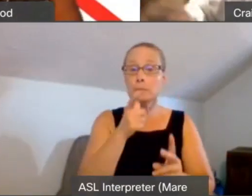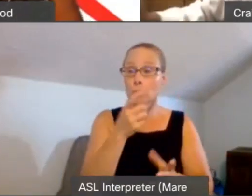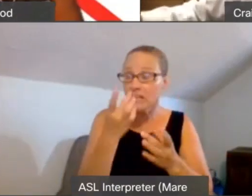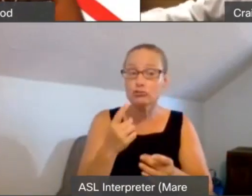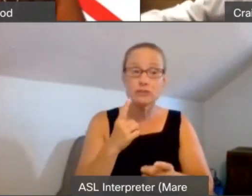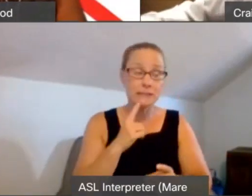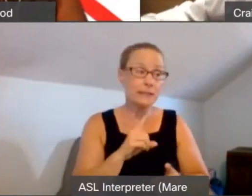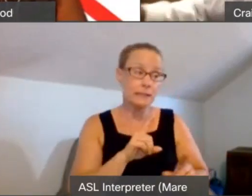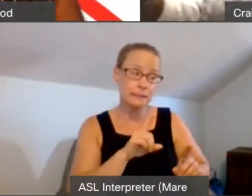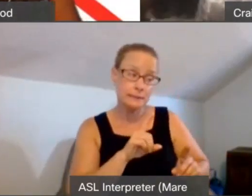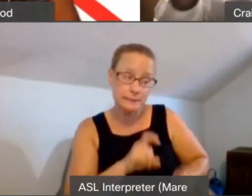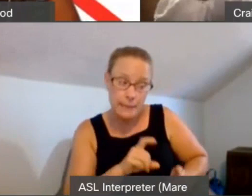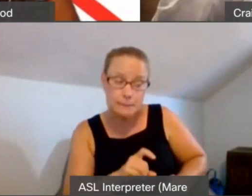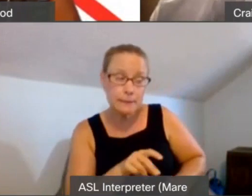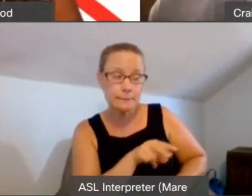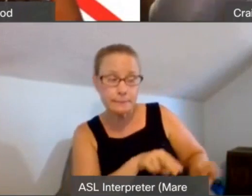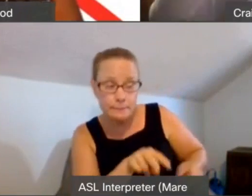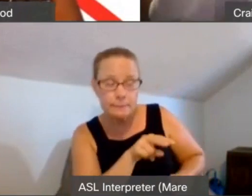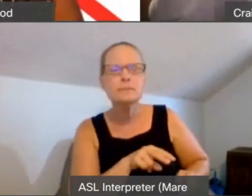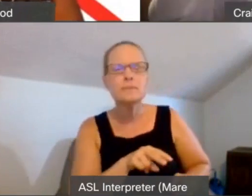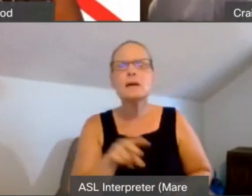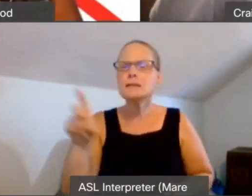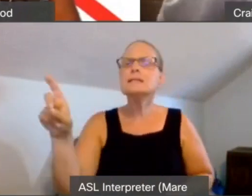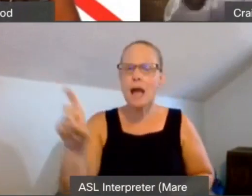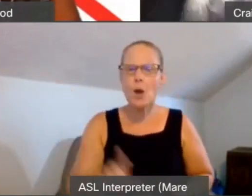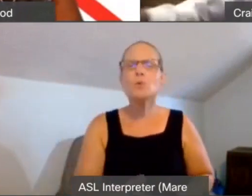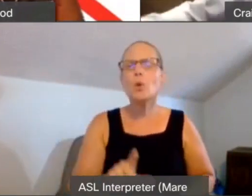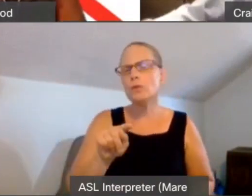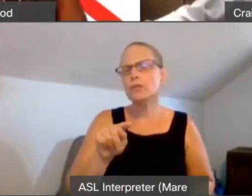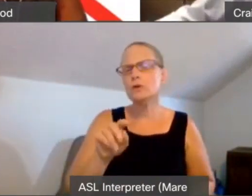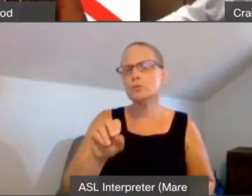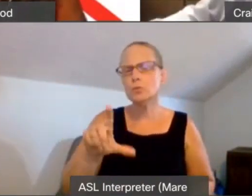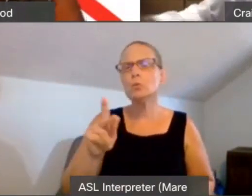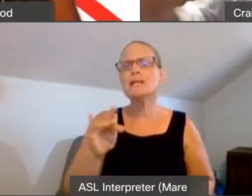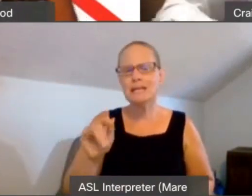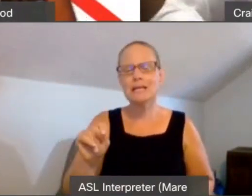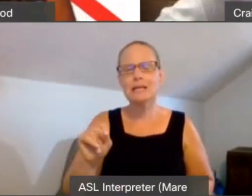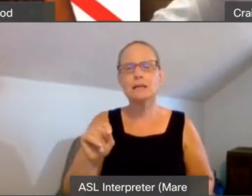to download the toolkit and really take some time to go through the toolkit and see the information